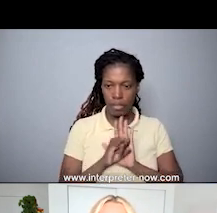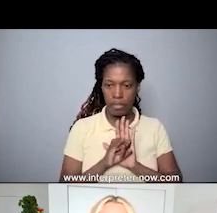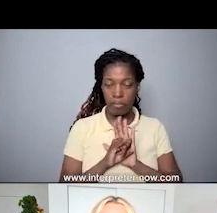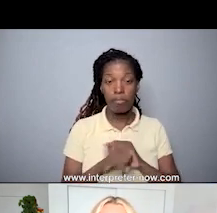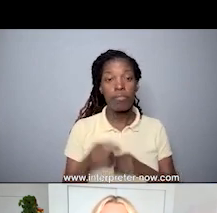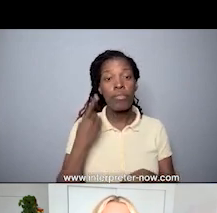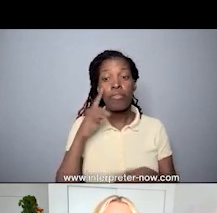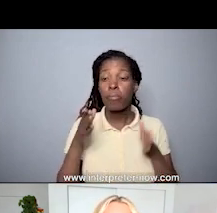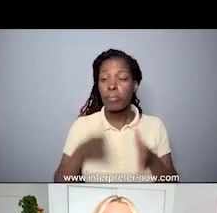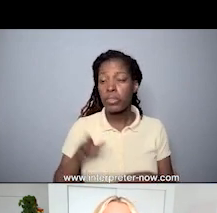identity.